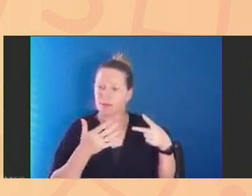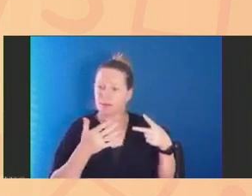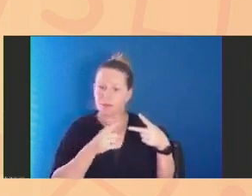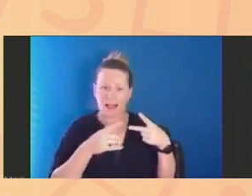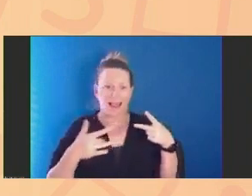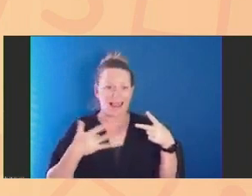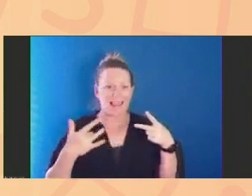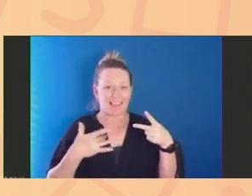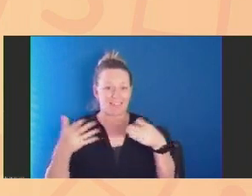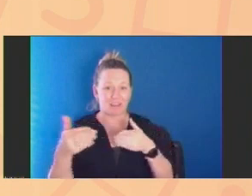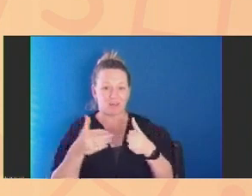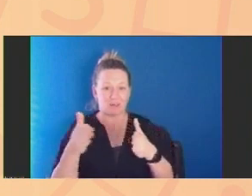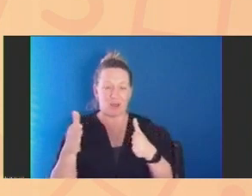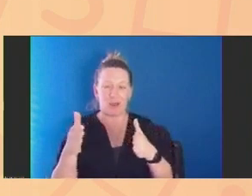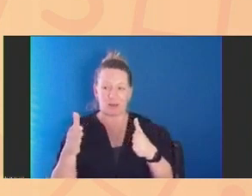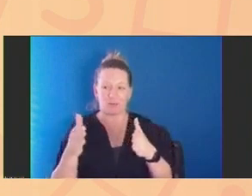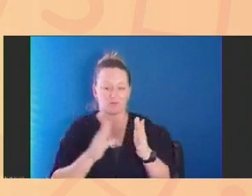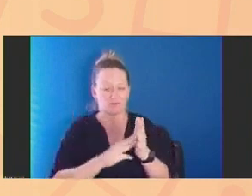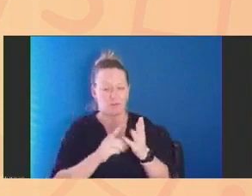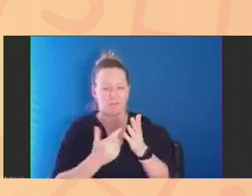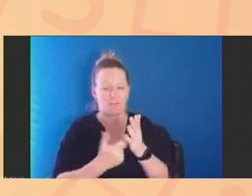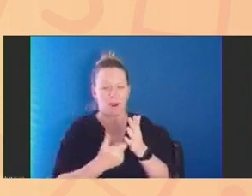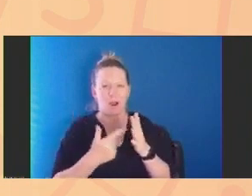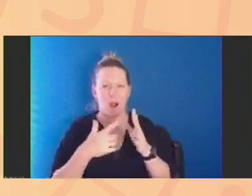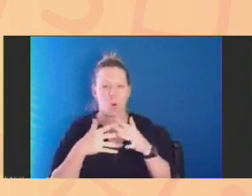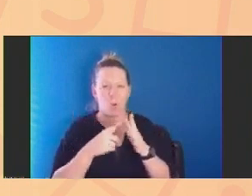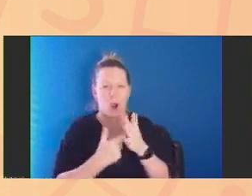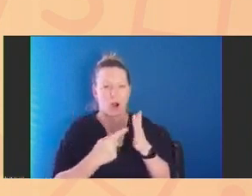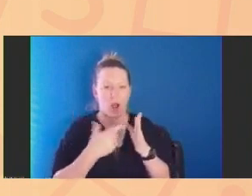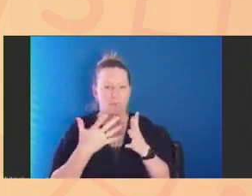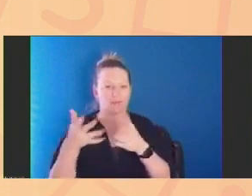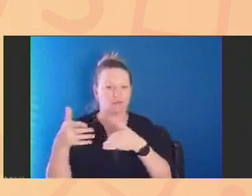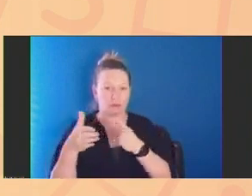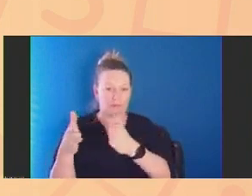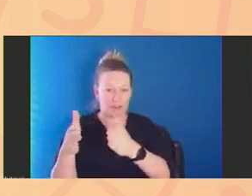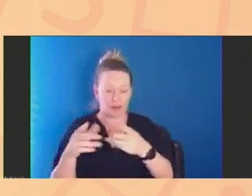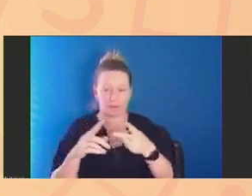(SPEAKS FOREIGN LANGUAGE) means river and (SPEAKS FOREIGN LANGUAGE).